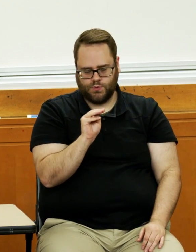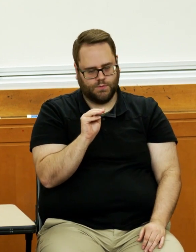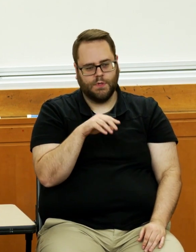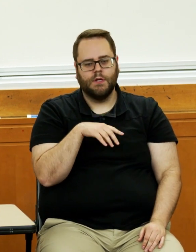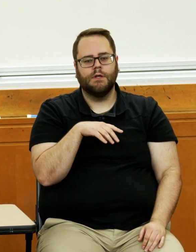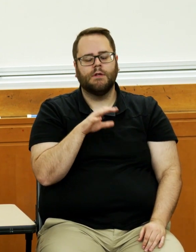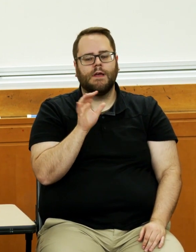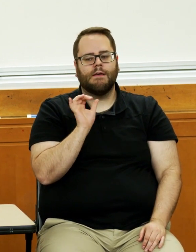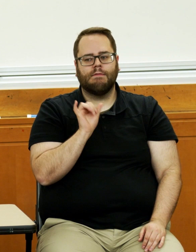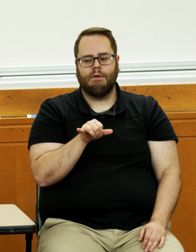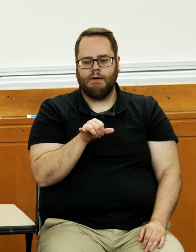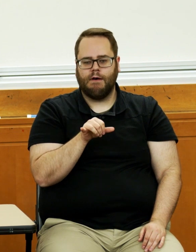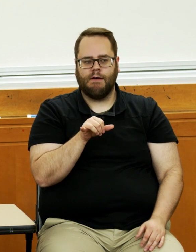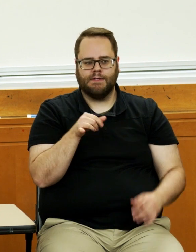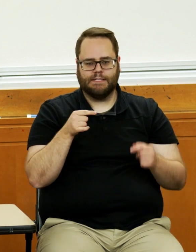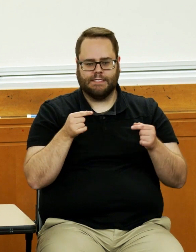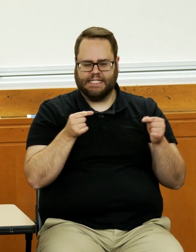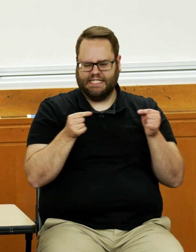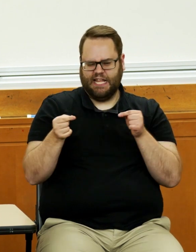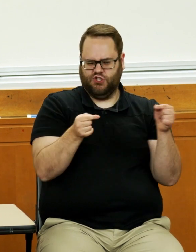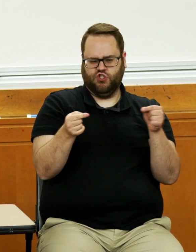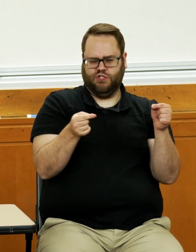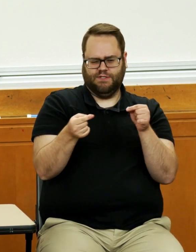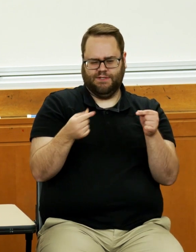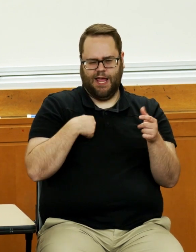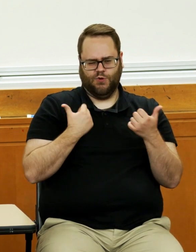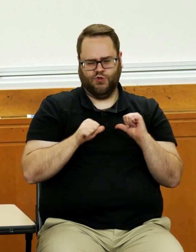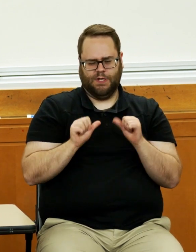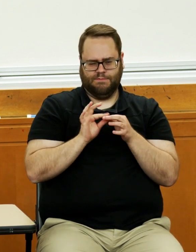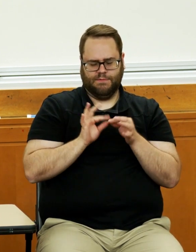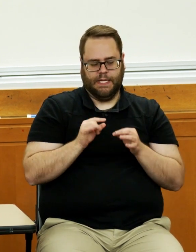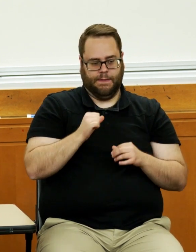is actually the tension that I was trying to get at when I talked about even me trying to preserve